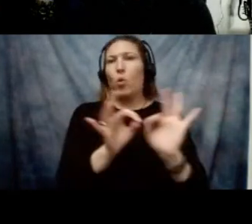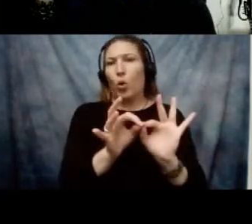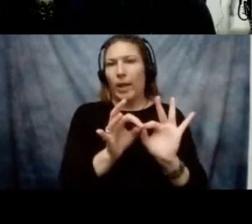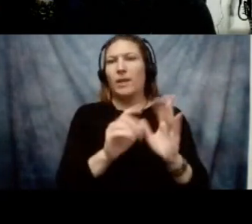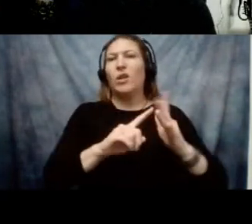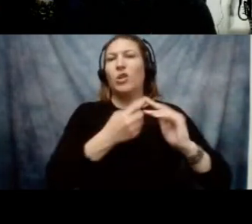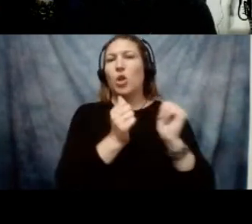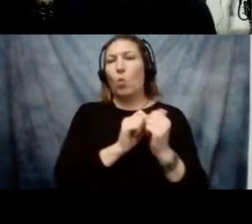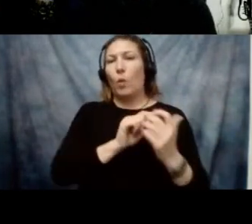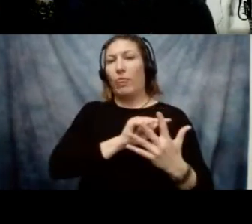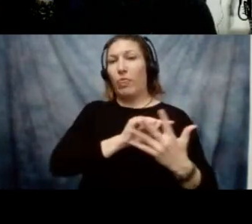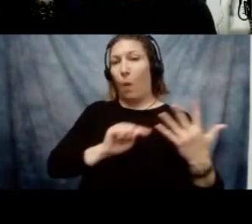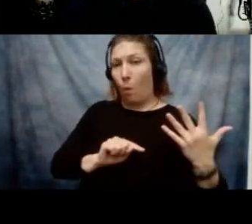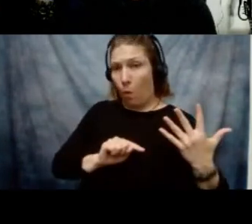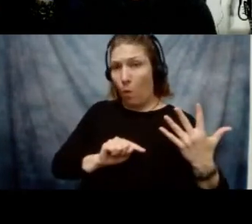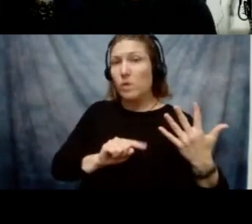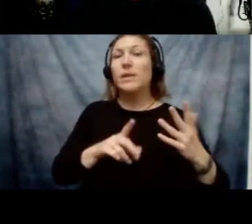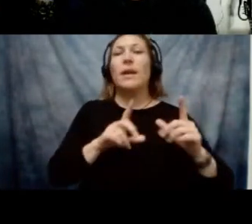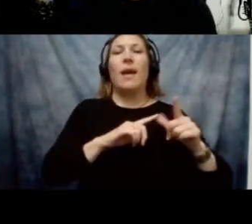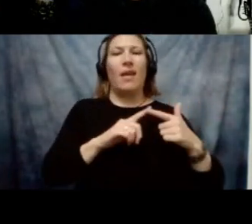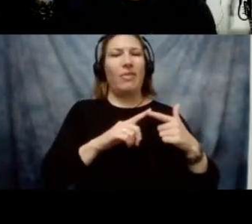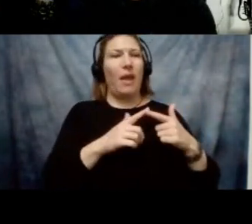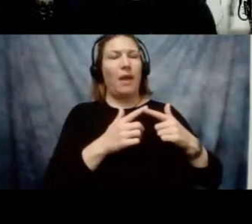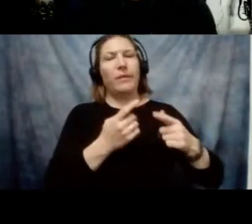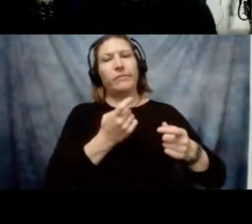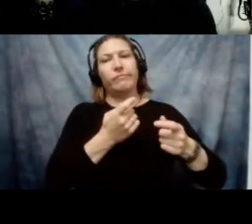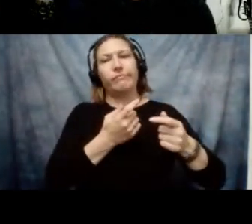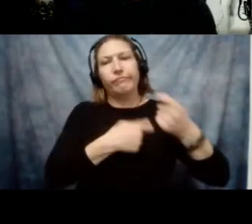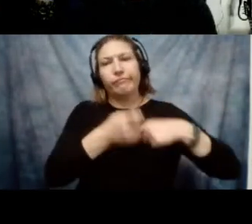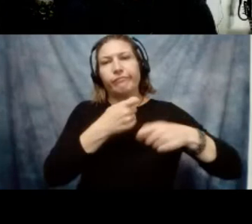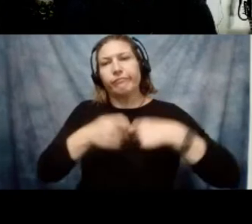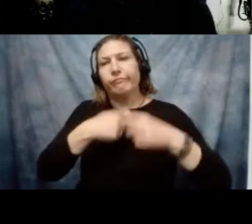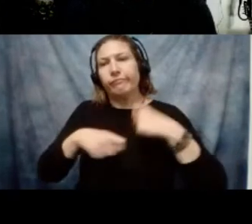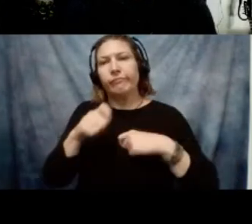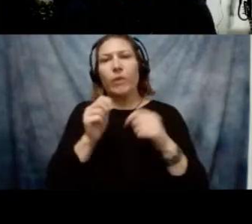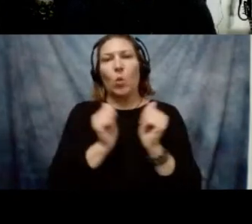can build into a maintenance cycle it's something you can build into a prioritization um i think